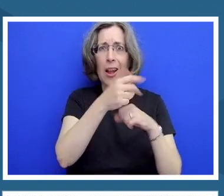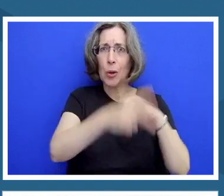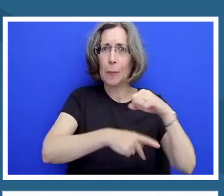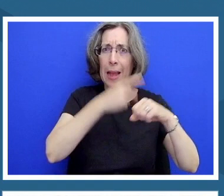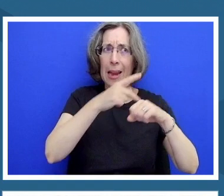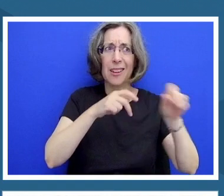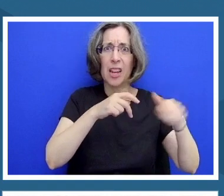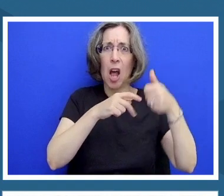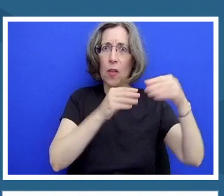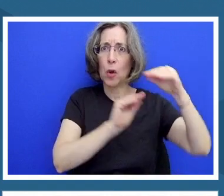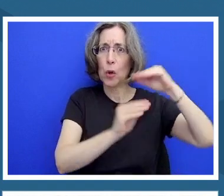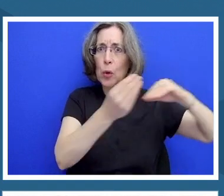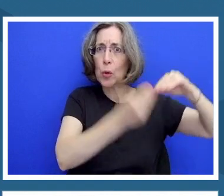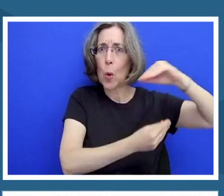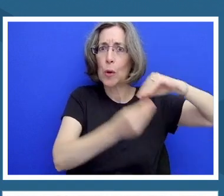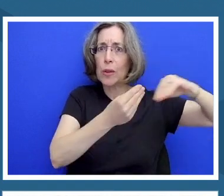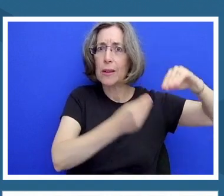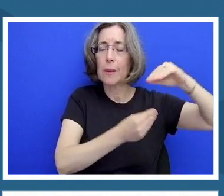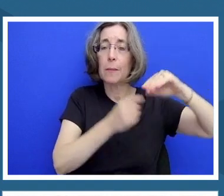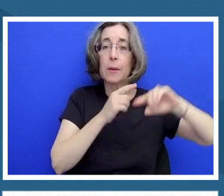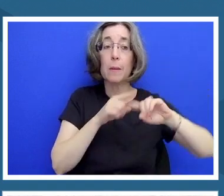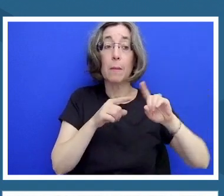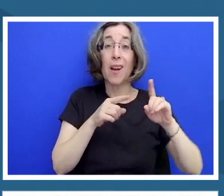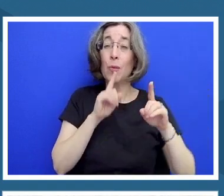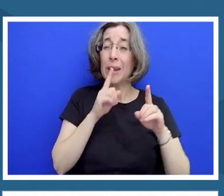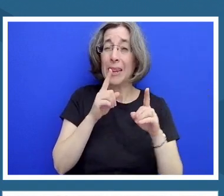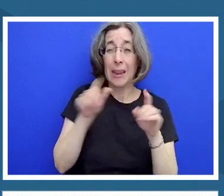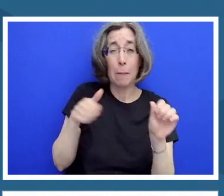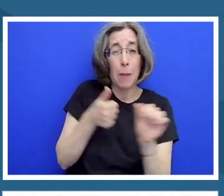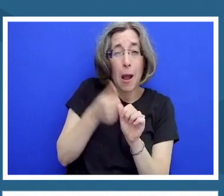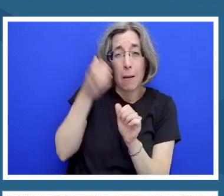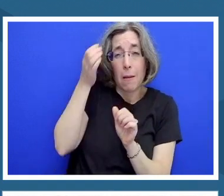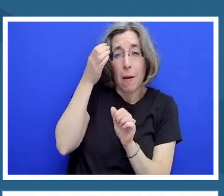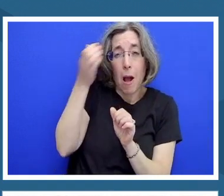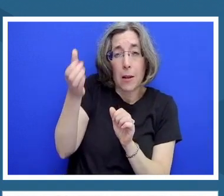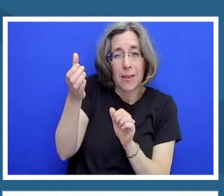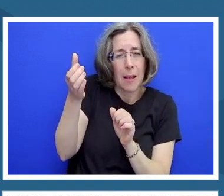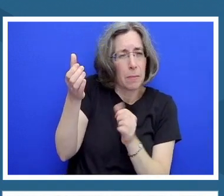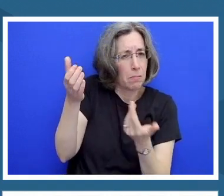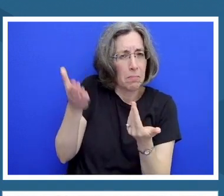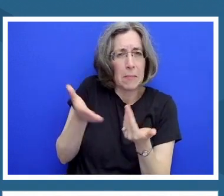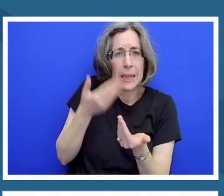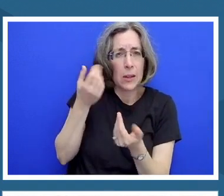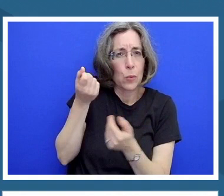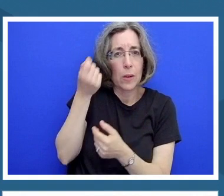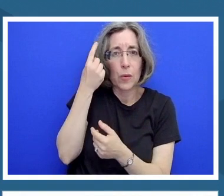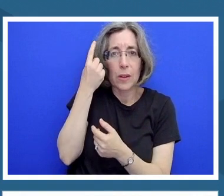are very understandable and uh and are